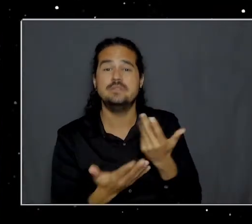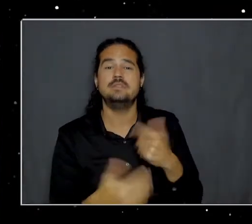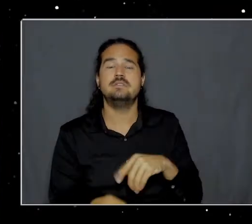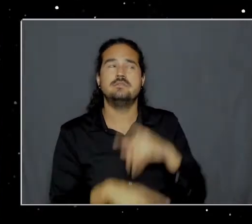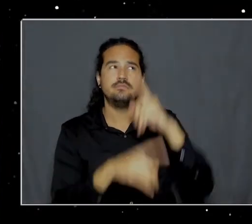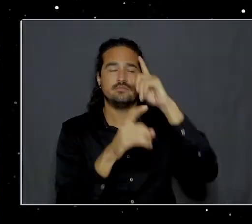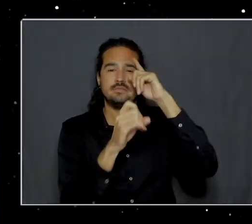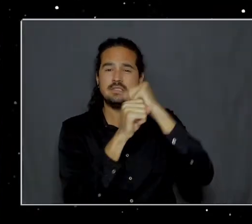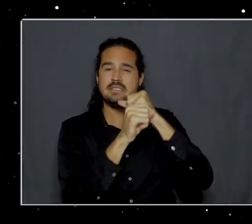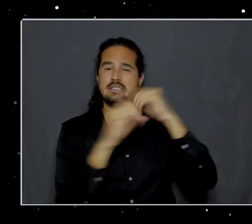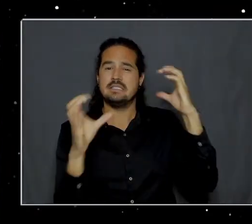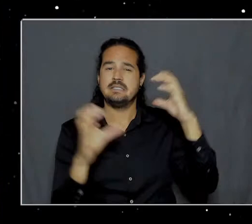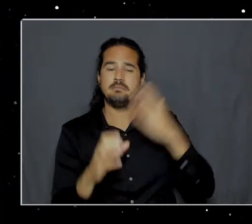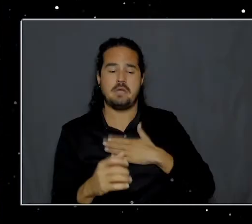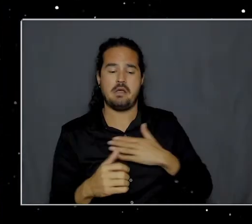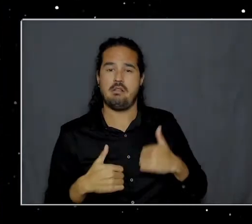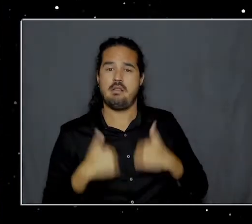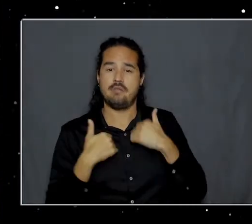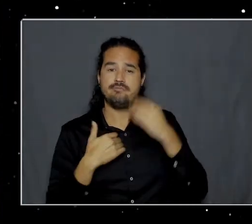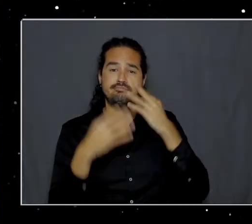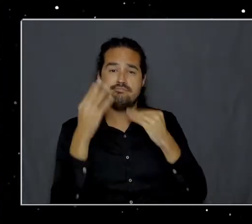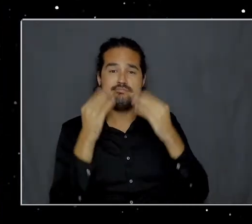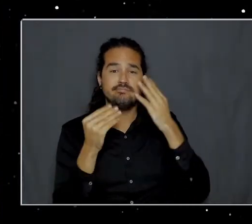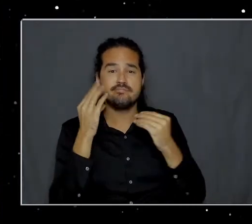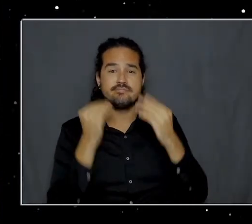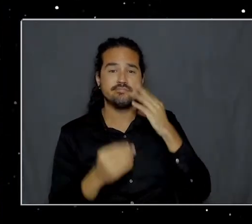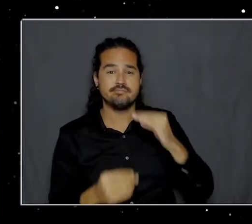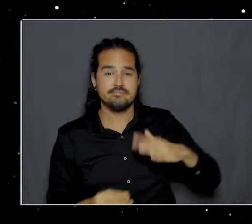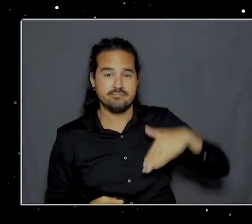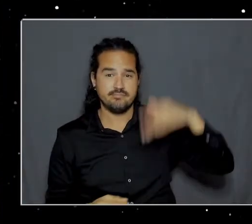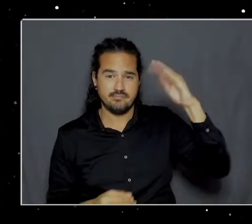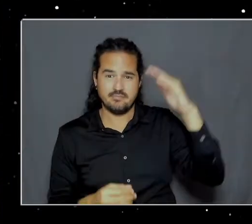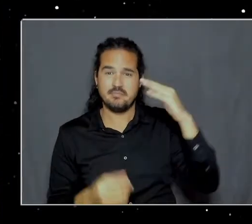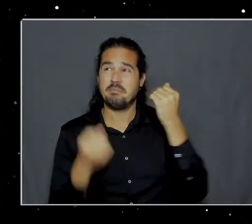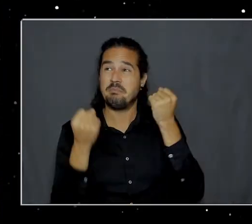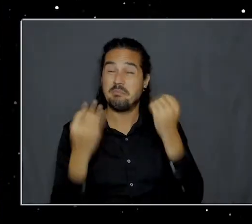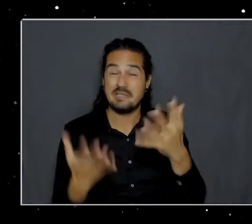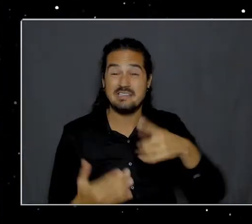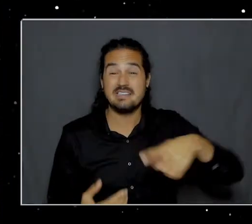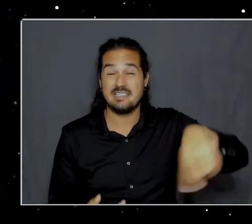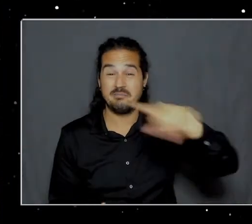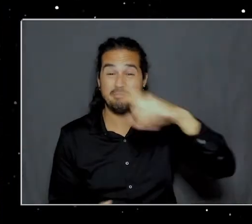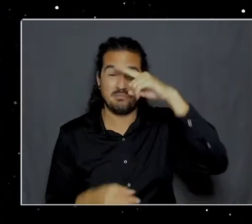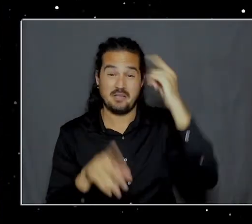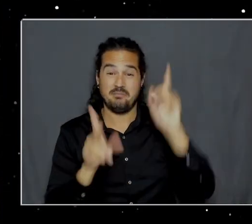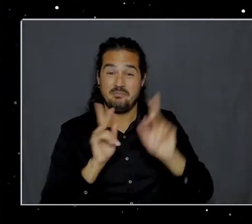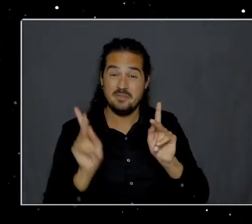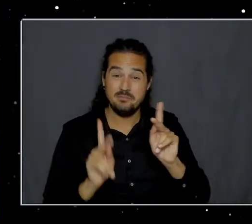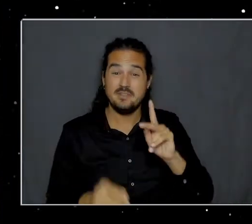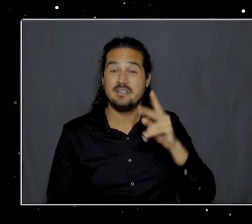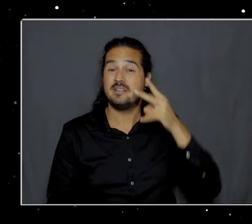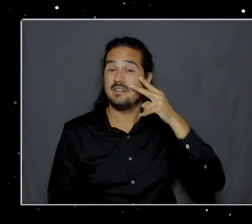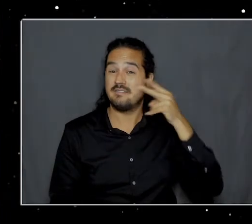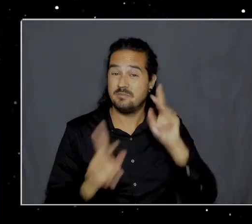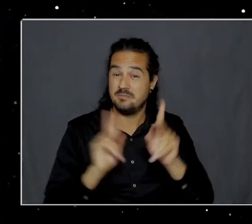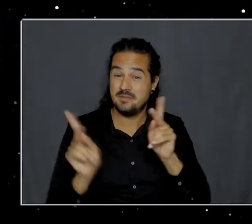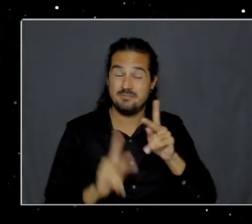TRAJECTORY OF MY LIFE, AND NOT JUST MY LIFE, BUT MANY BLACK PEOPLE, MANY NATIVE AMERICAN